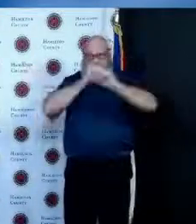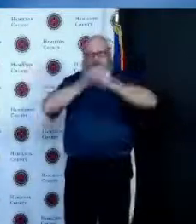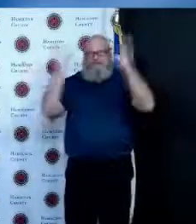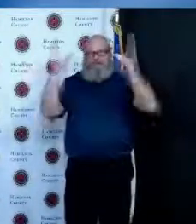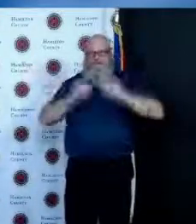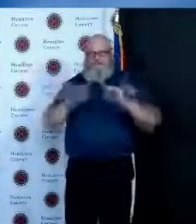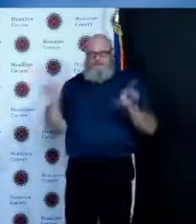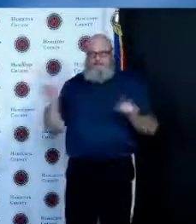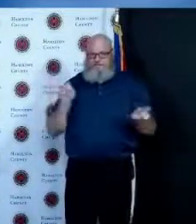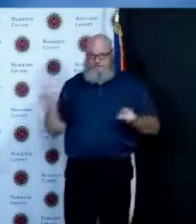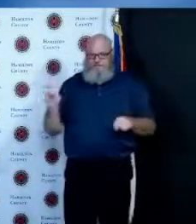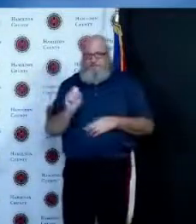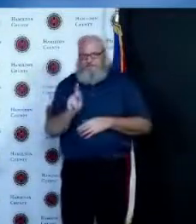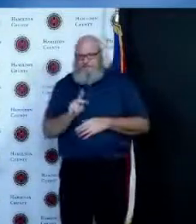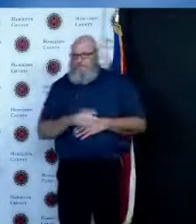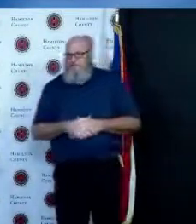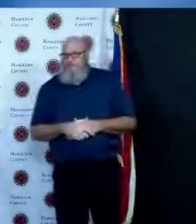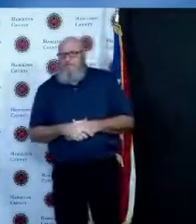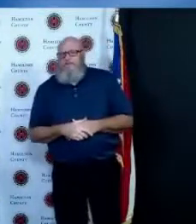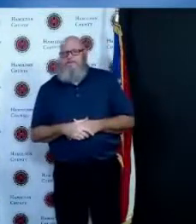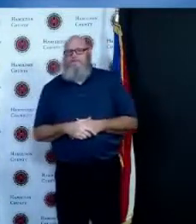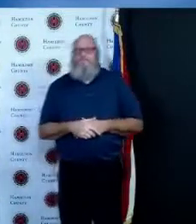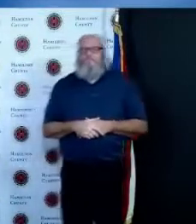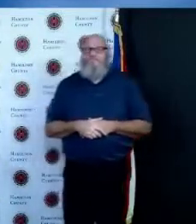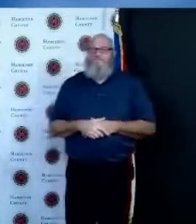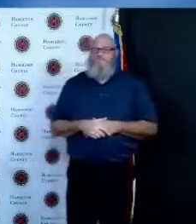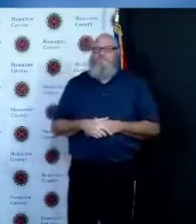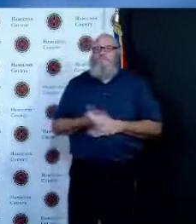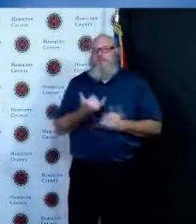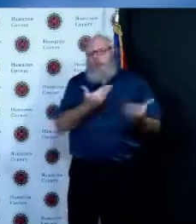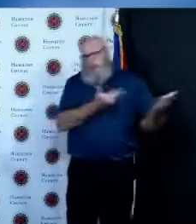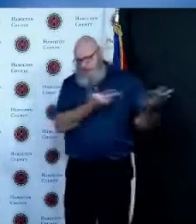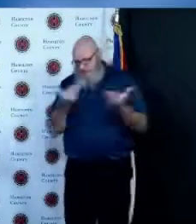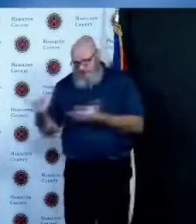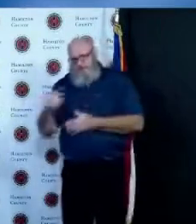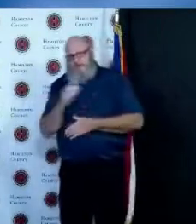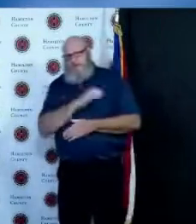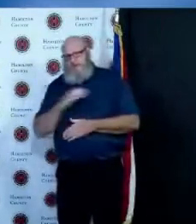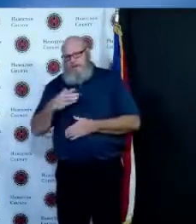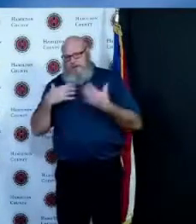welcome back Greg just I wanted a quick update on contact tracing within the county I was